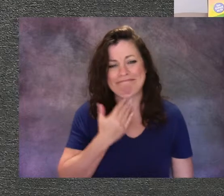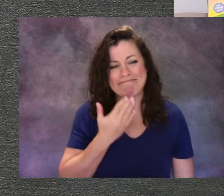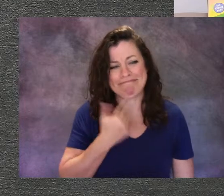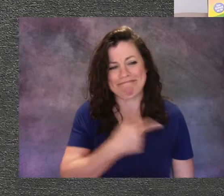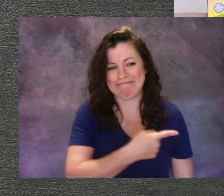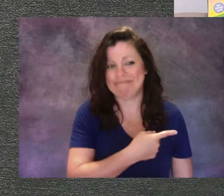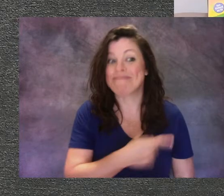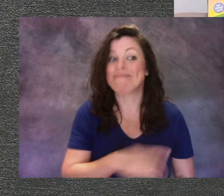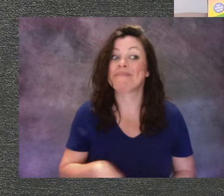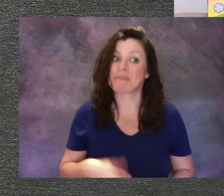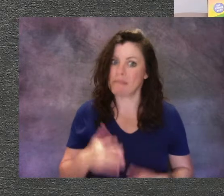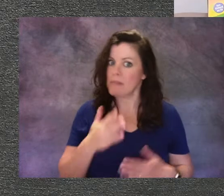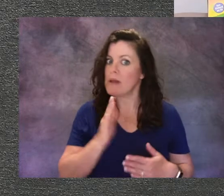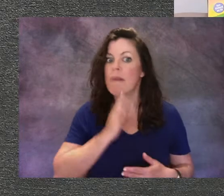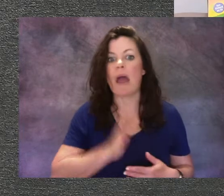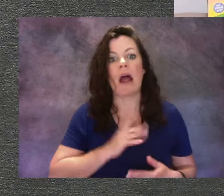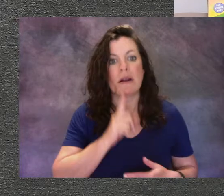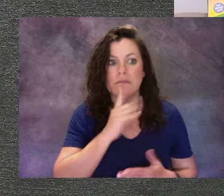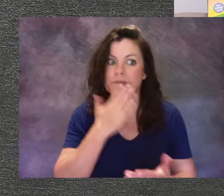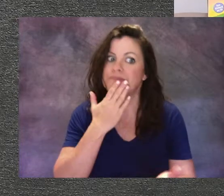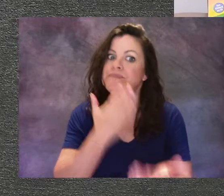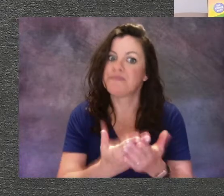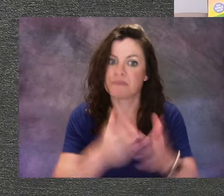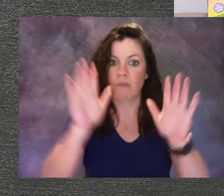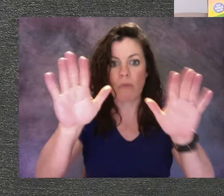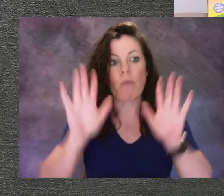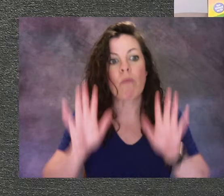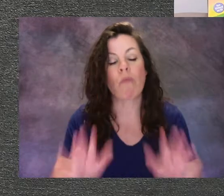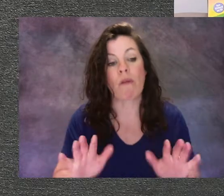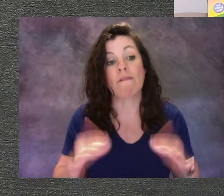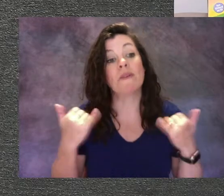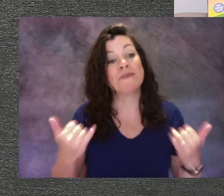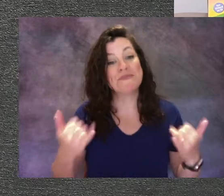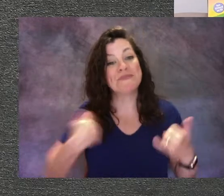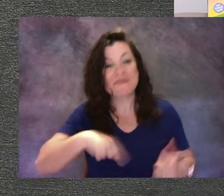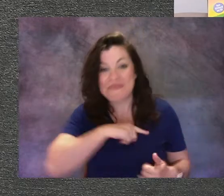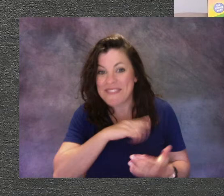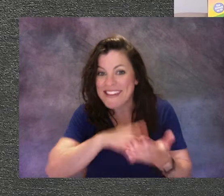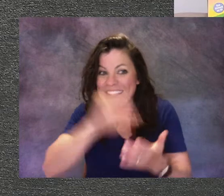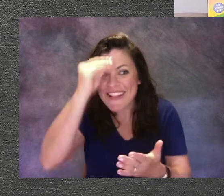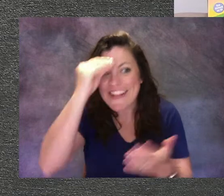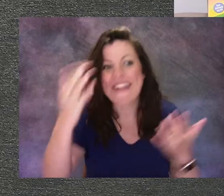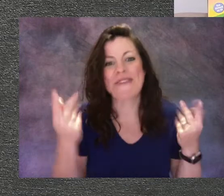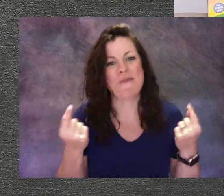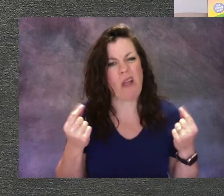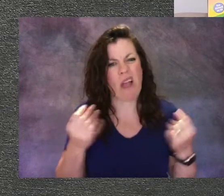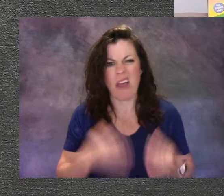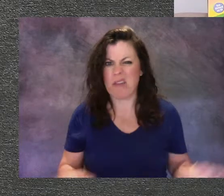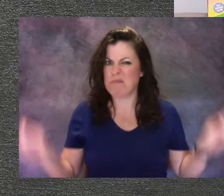Manners are wonderful. And we're gonna learn about a couple of very important manners today.